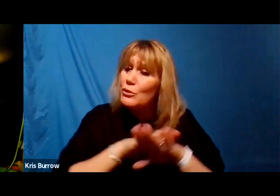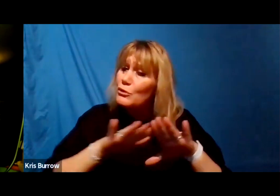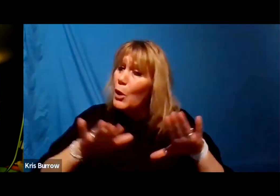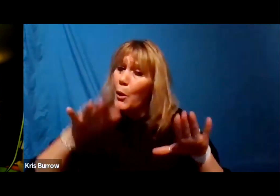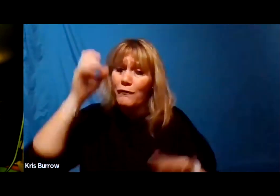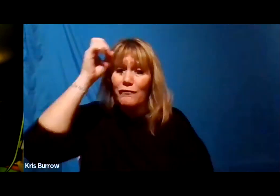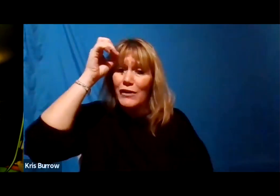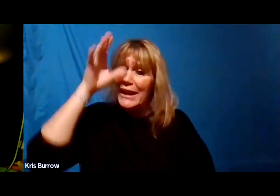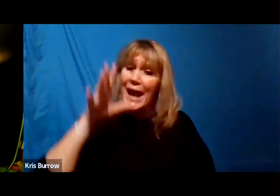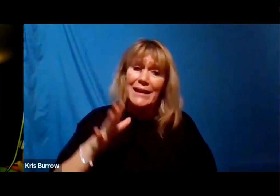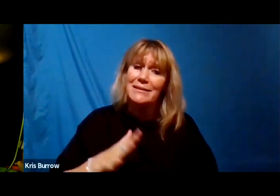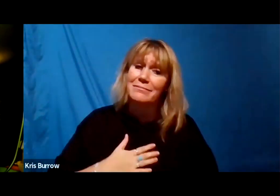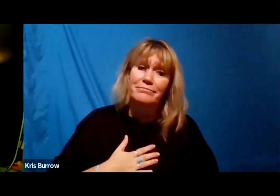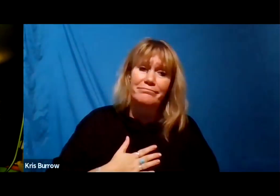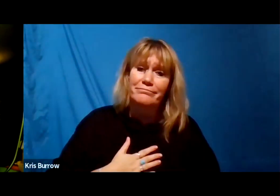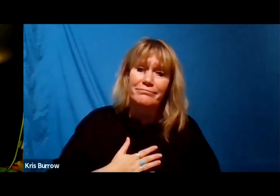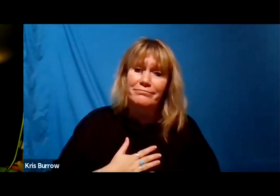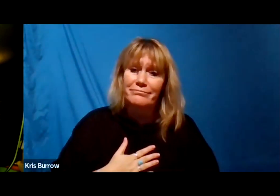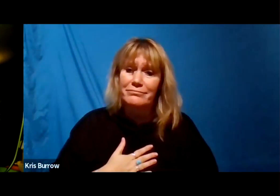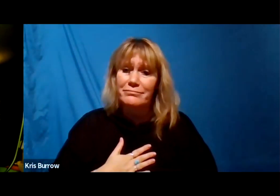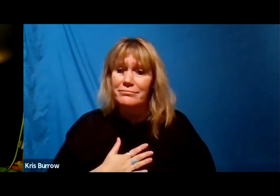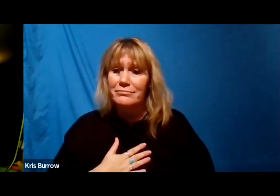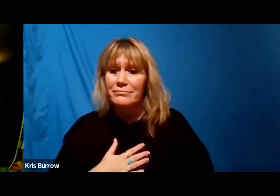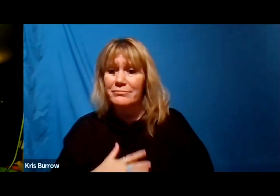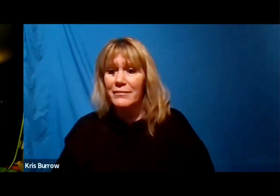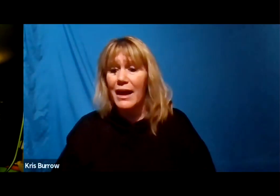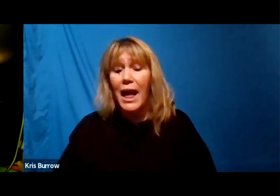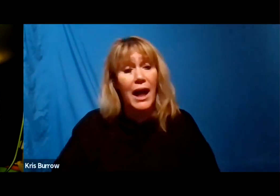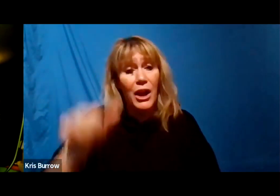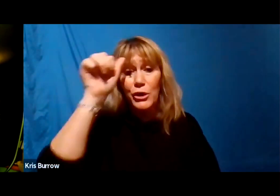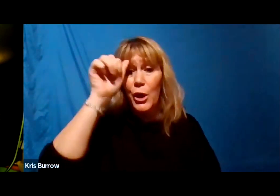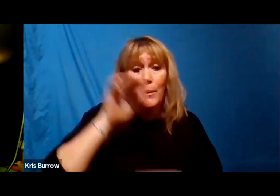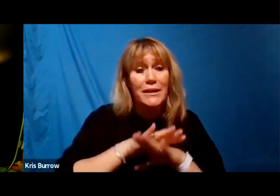yourself and then sing away.